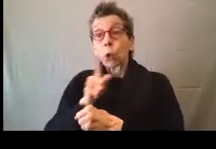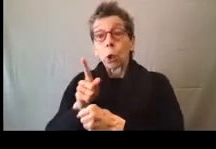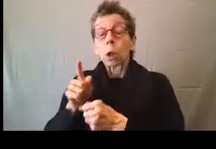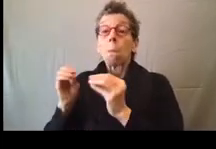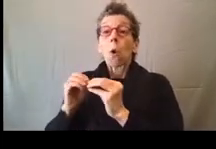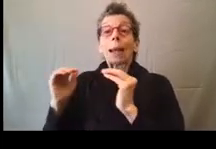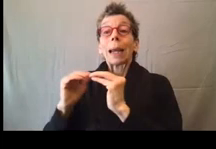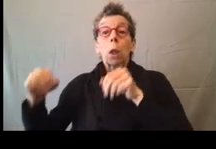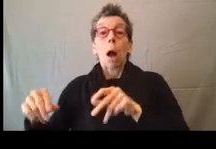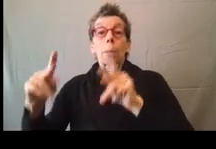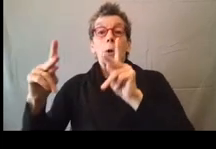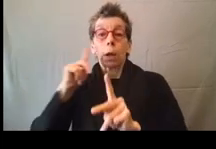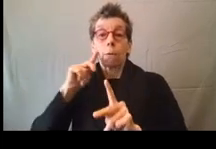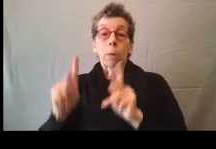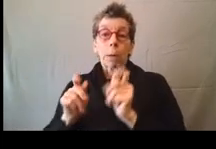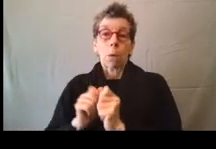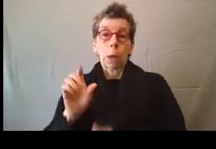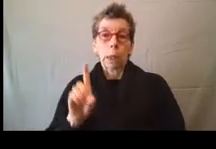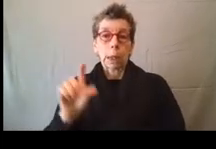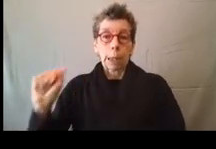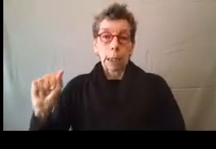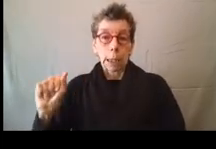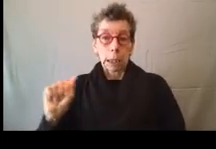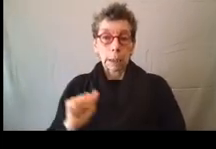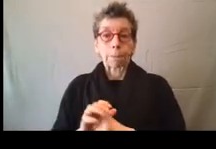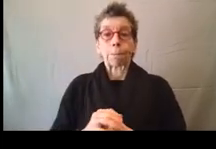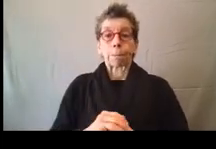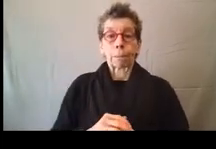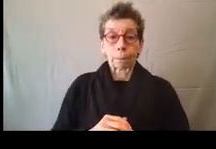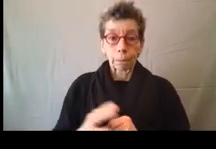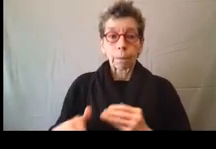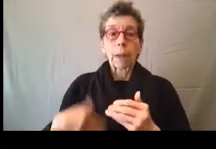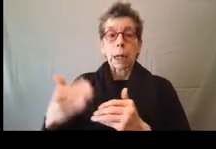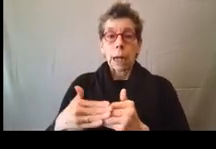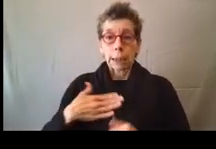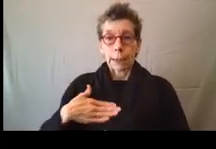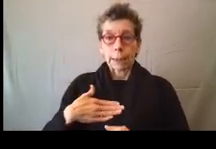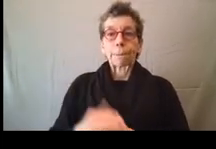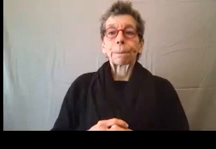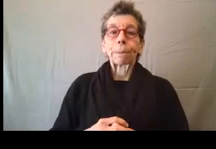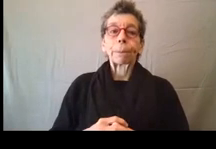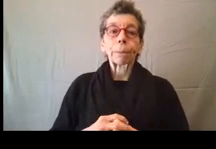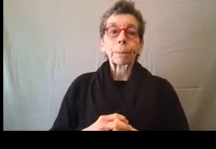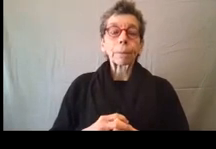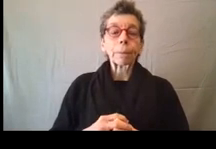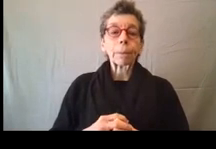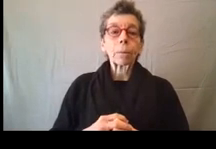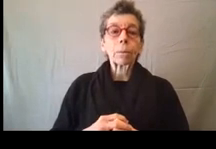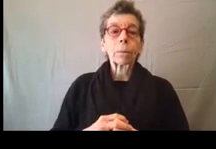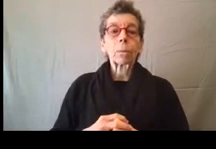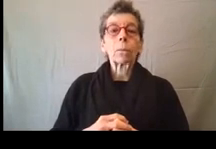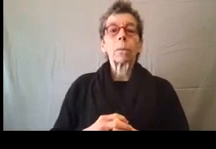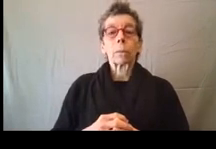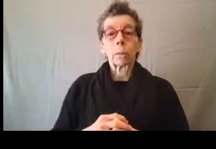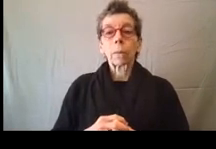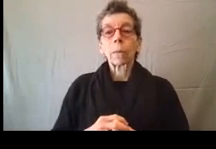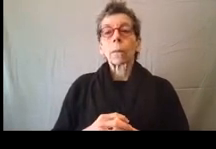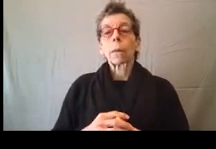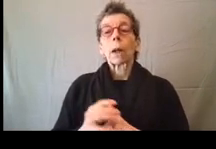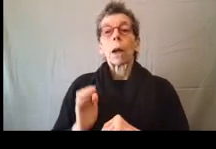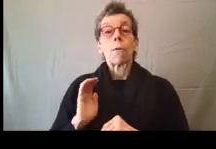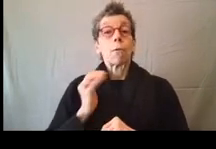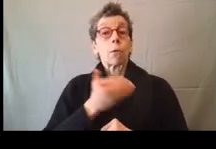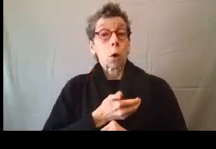disabilities. Next slide, please. So, finally our next steps for this research